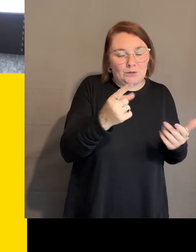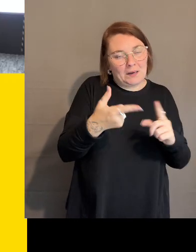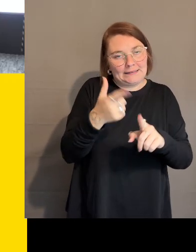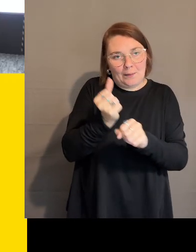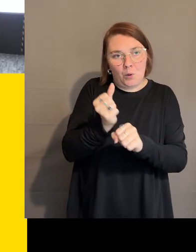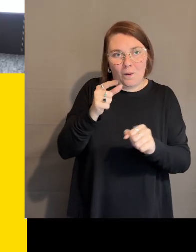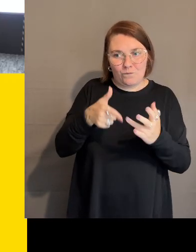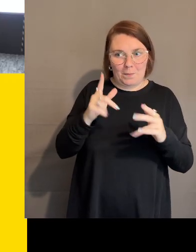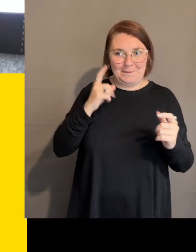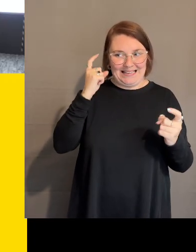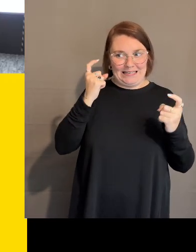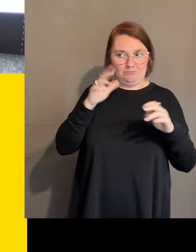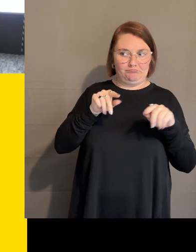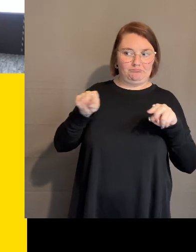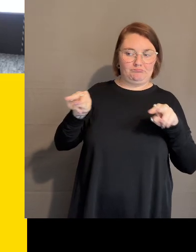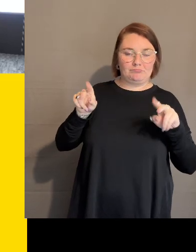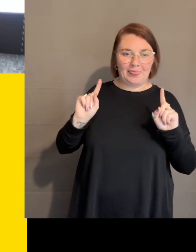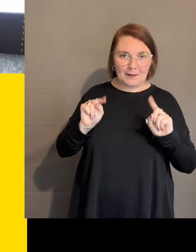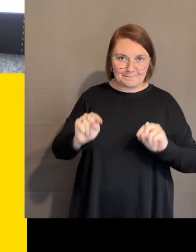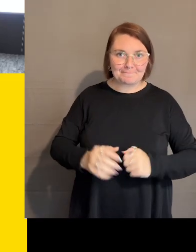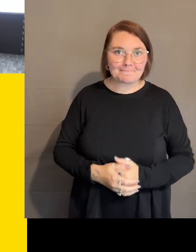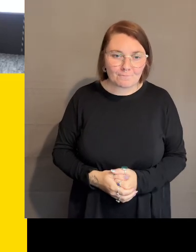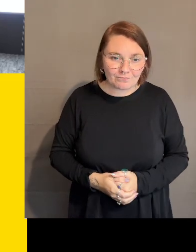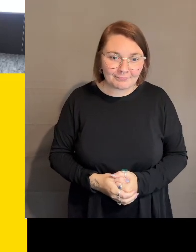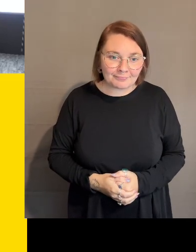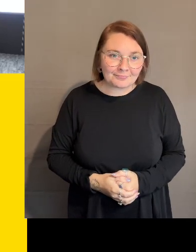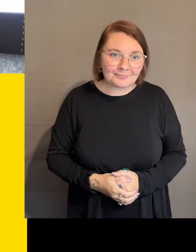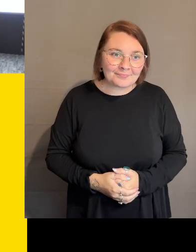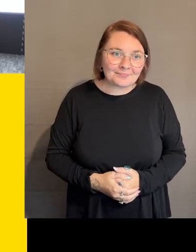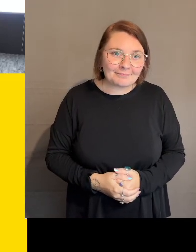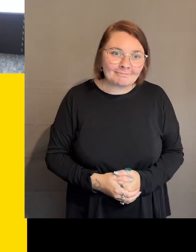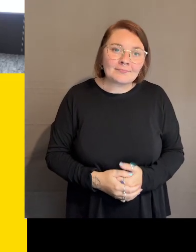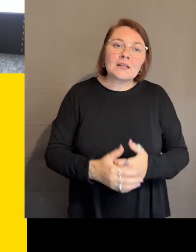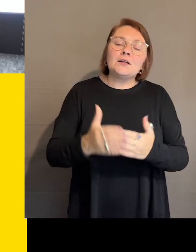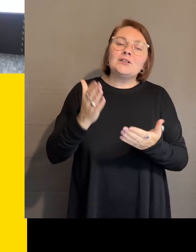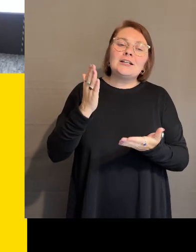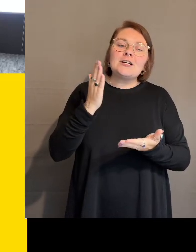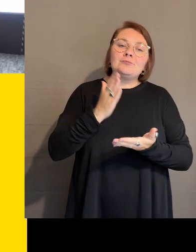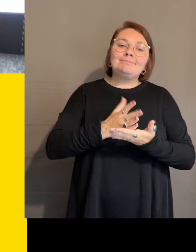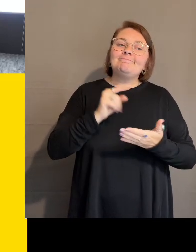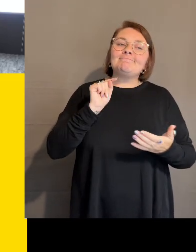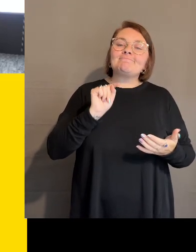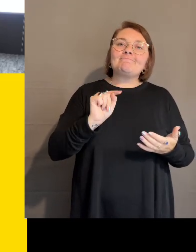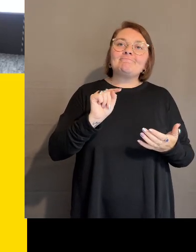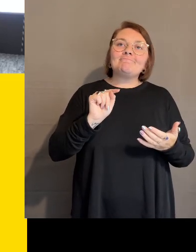And the bid doesn't really…